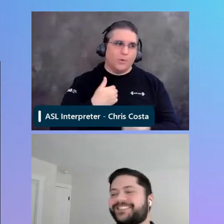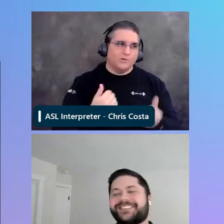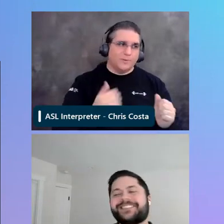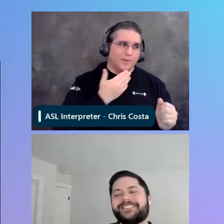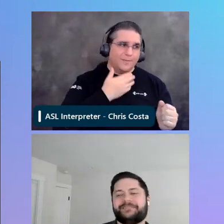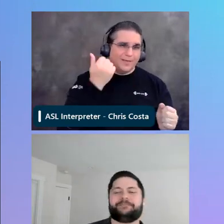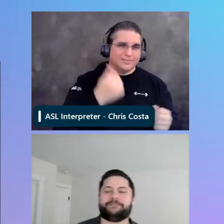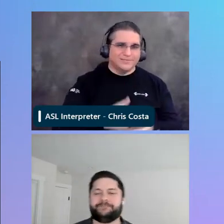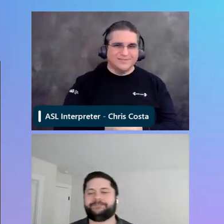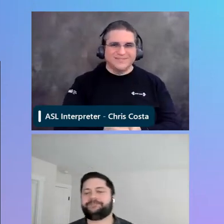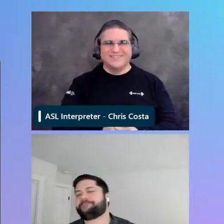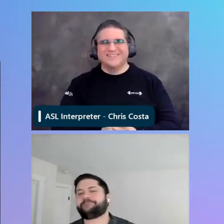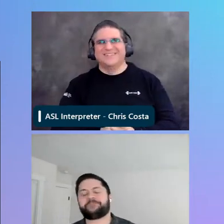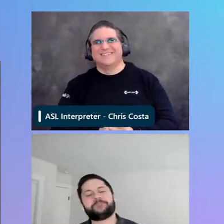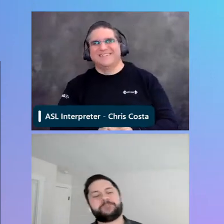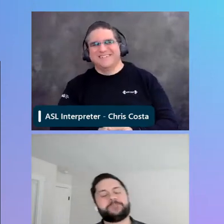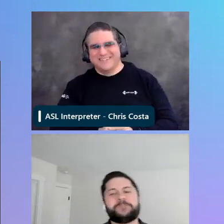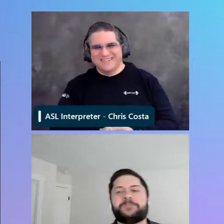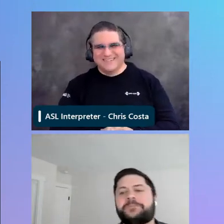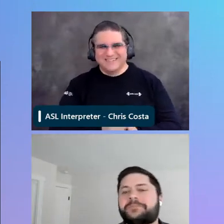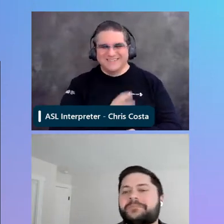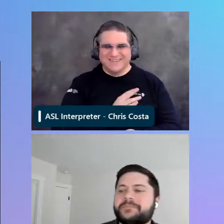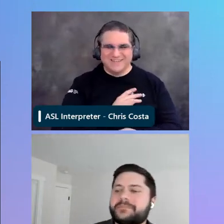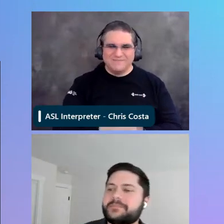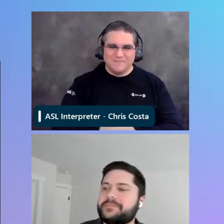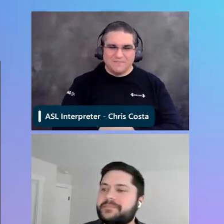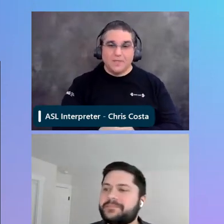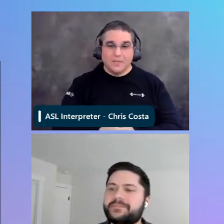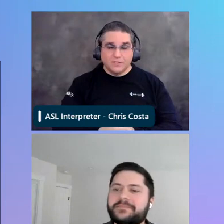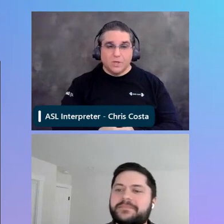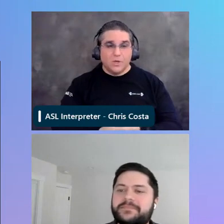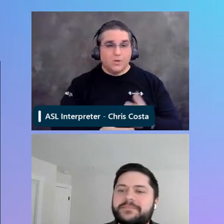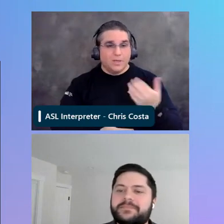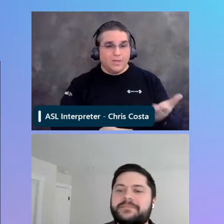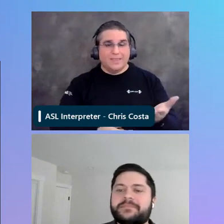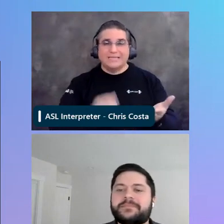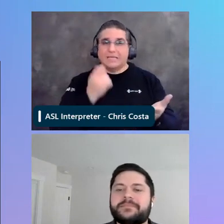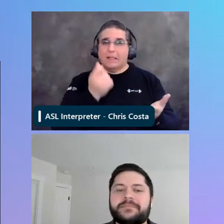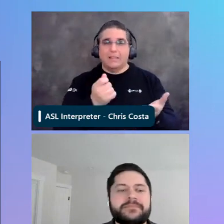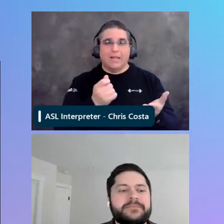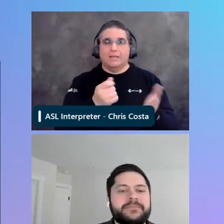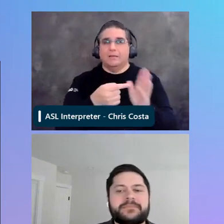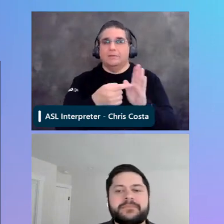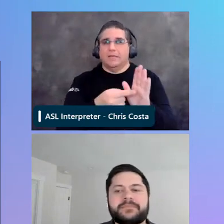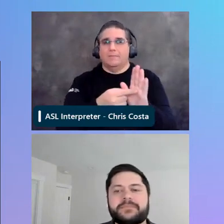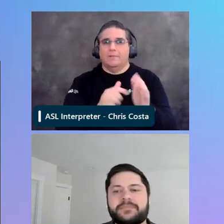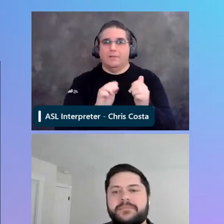great. Um, okay, so that is a little snippet of what you can